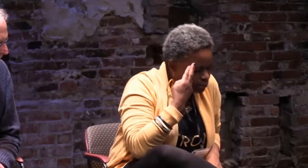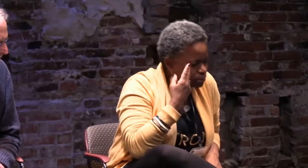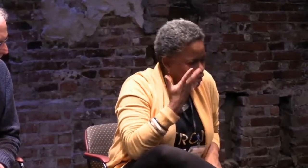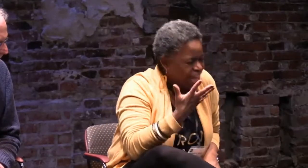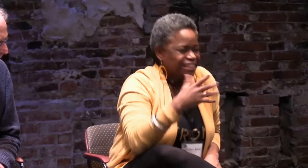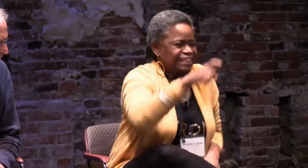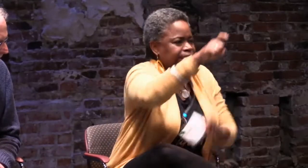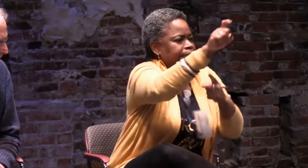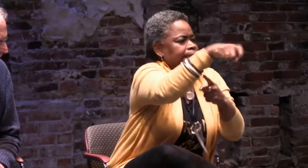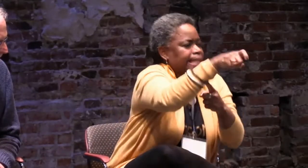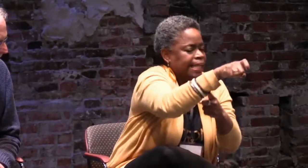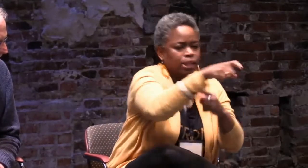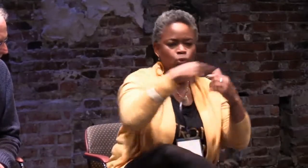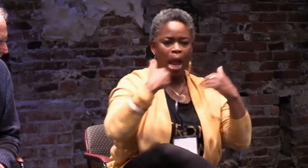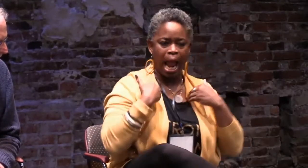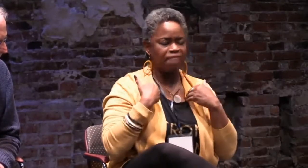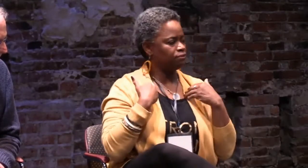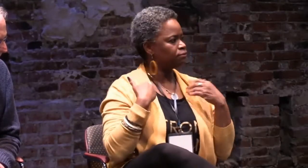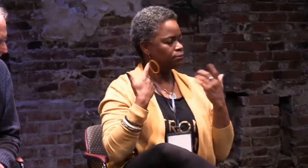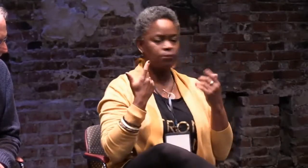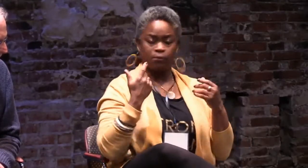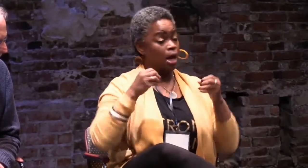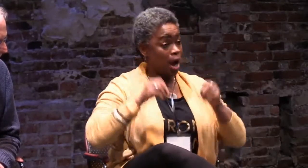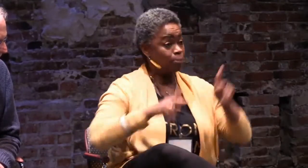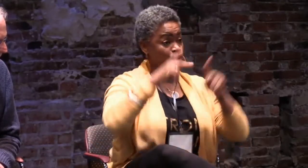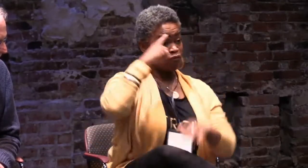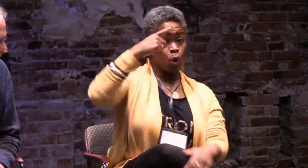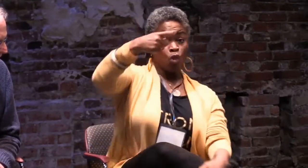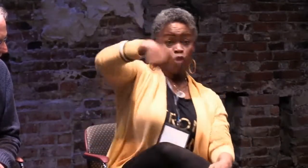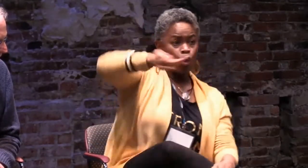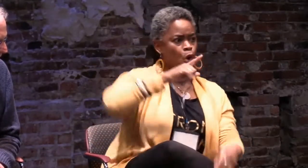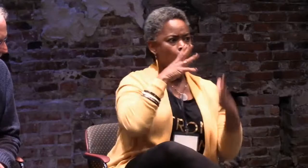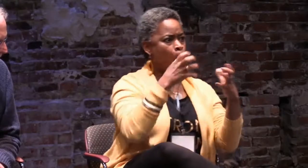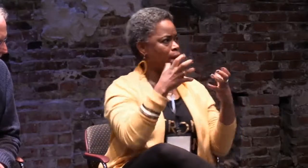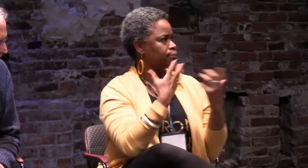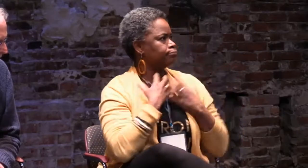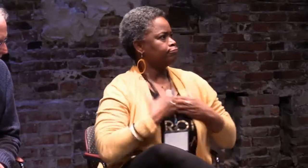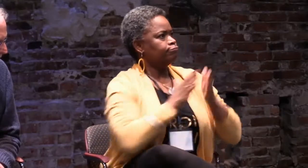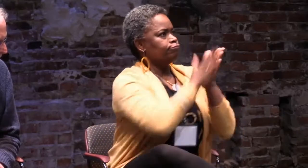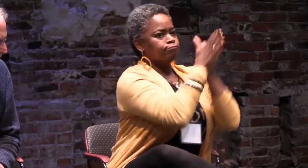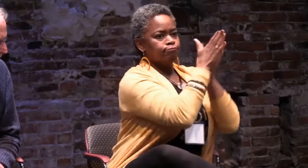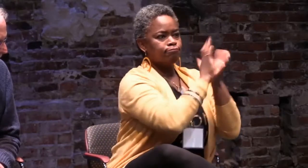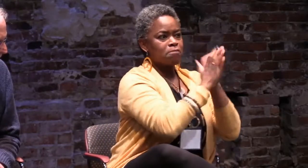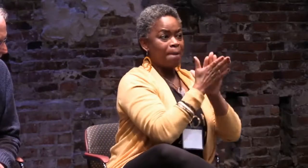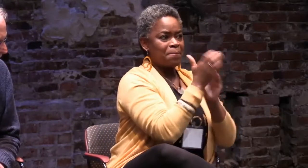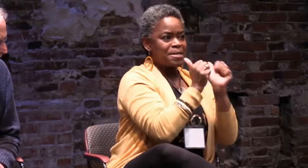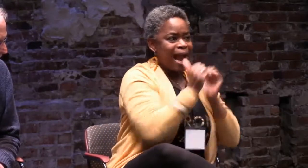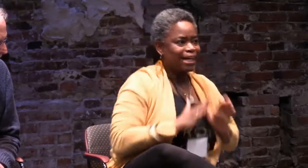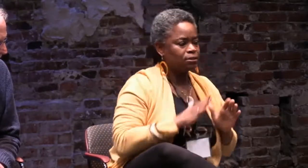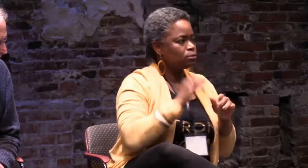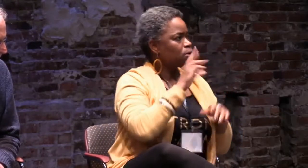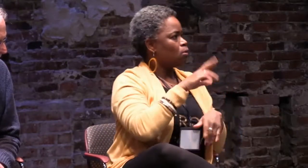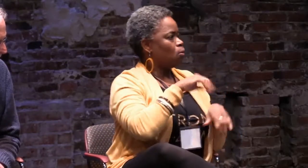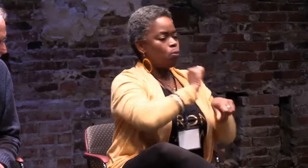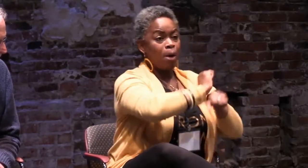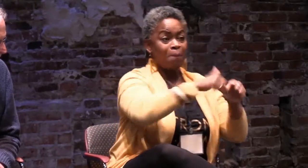It occurred to me then that, that's where the need is. And it is an opportunity for those folks